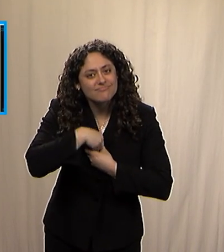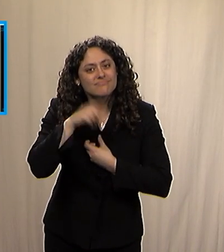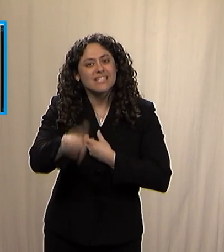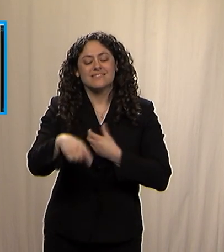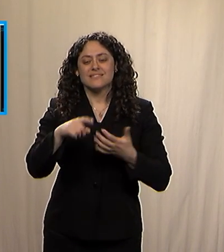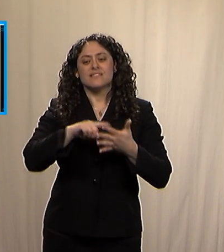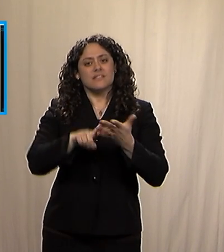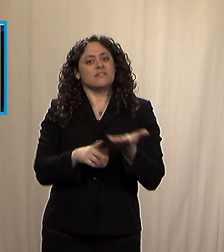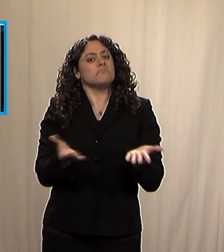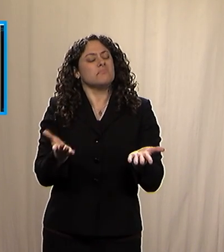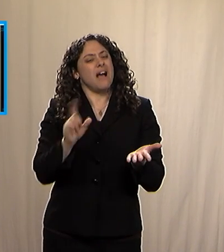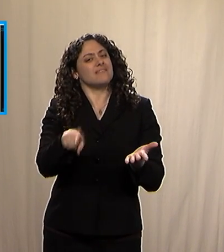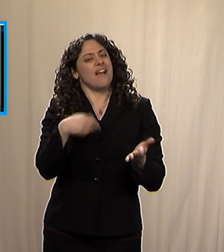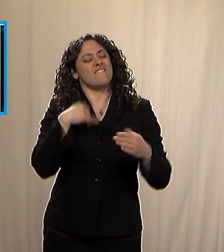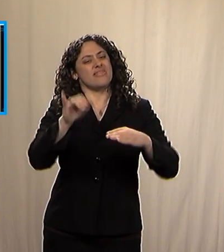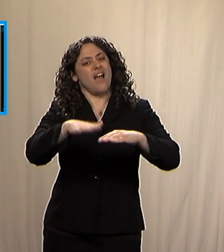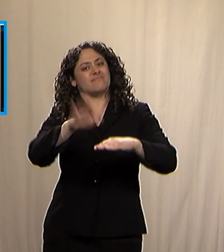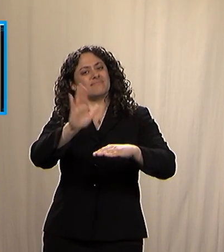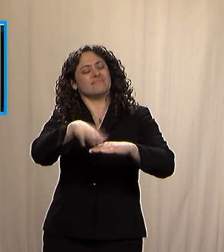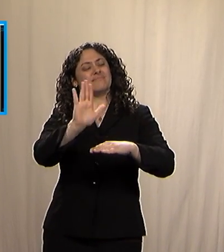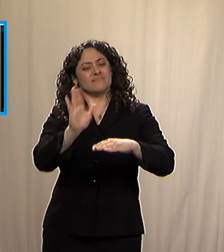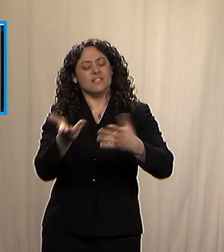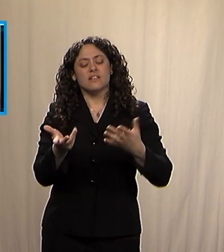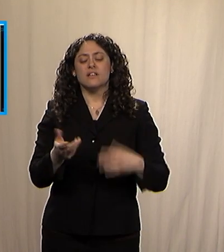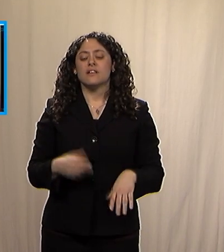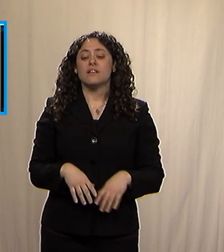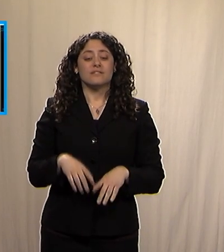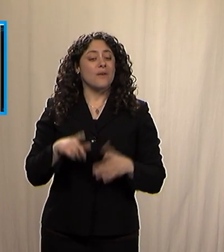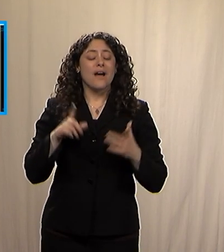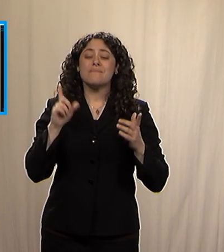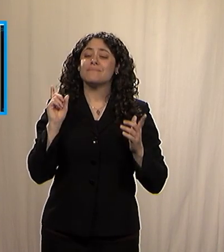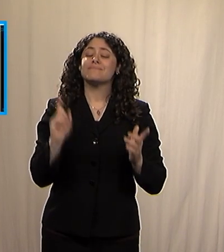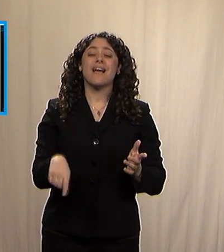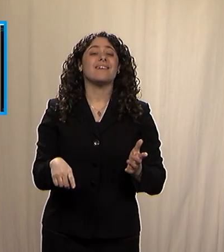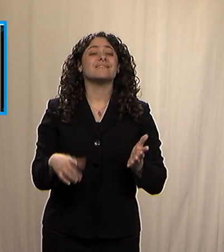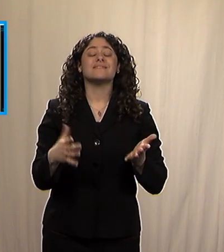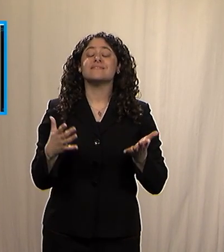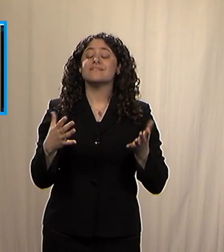and that's why I mentioned before that we make students aware that this is all part of interpreting.